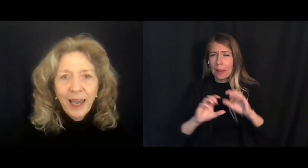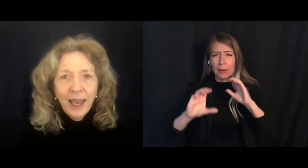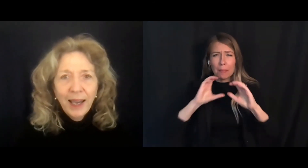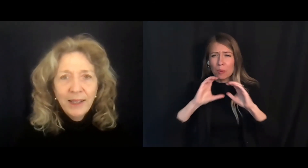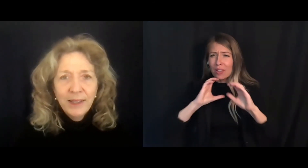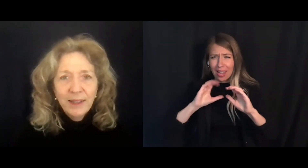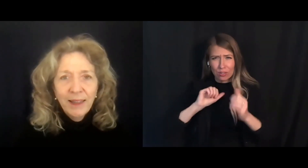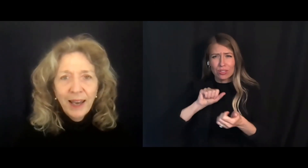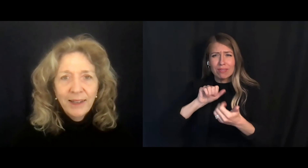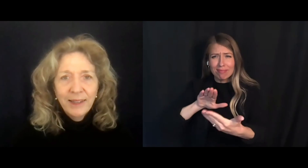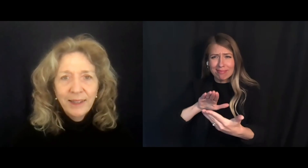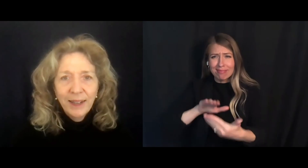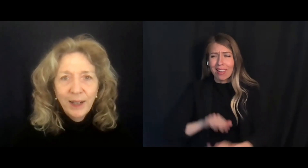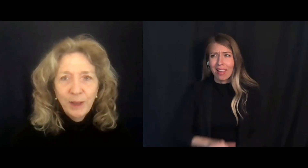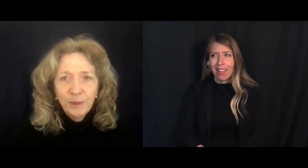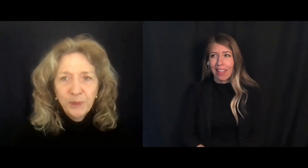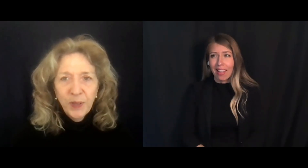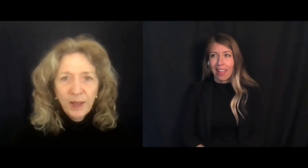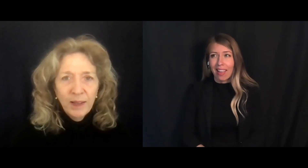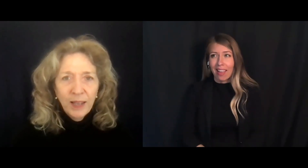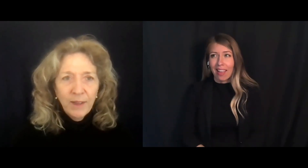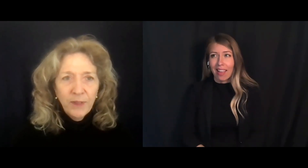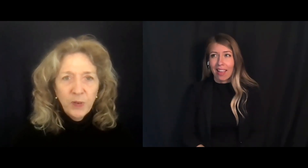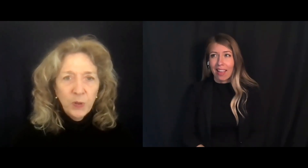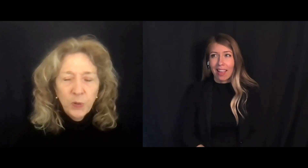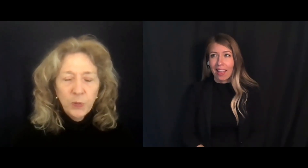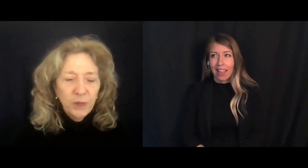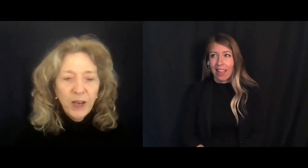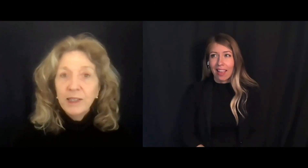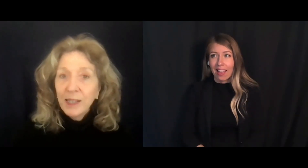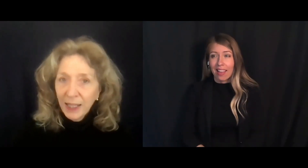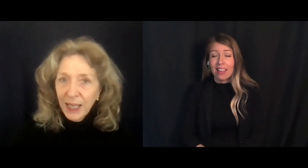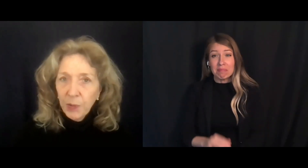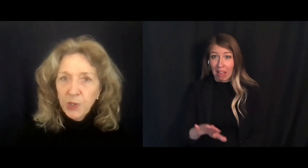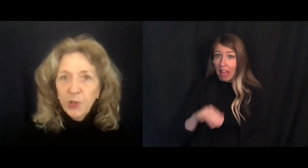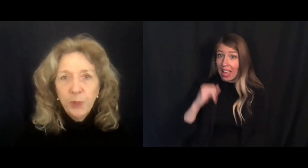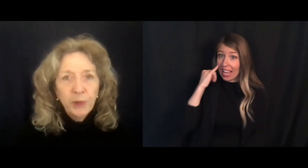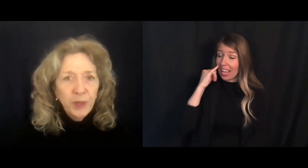and that if you provide a sign language interpreter,